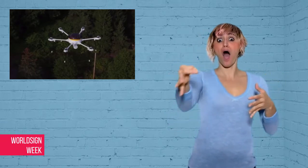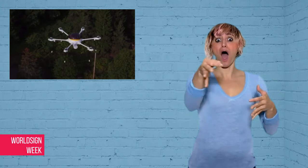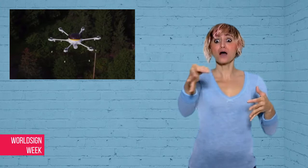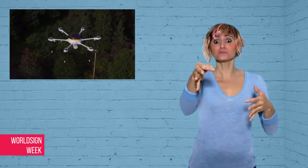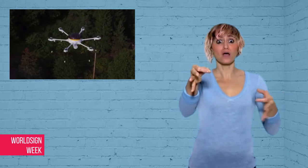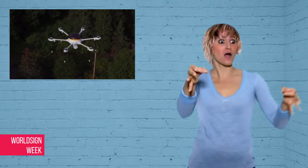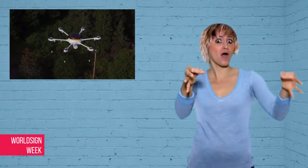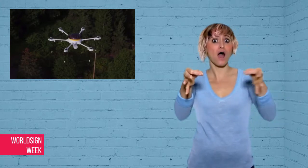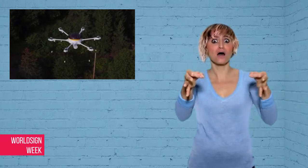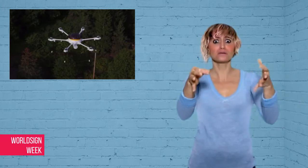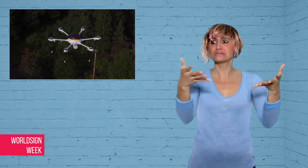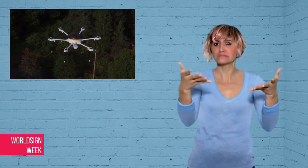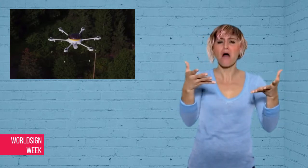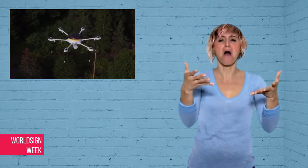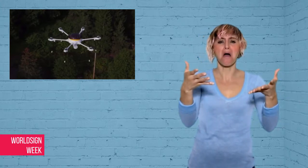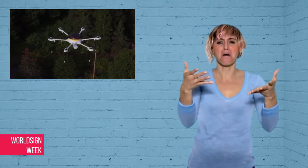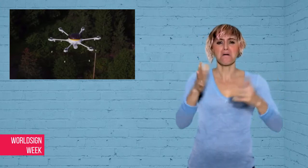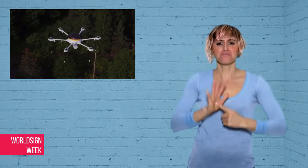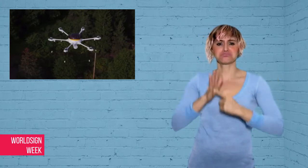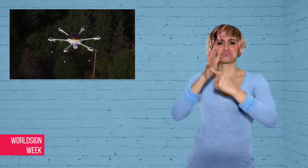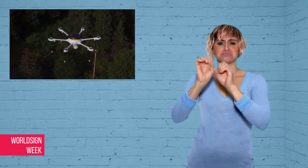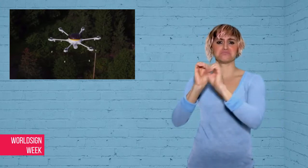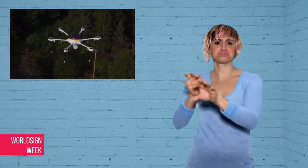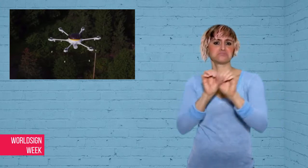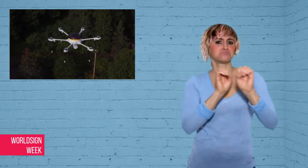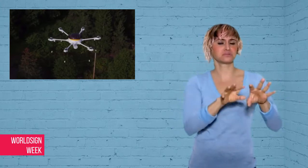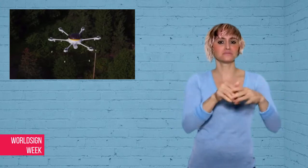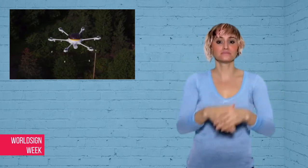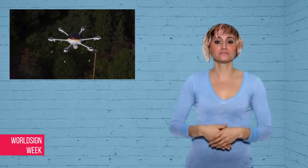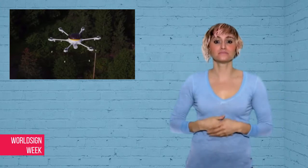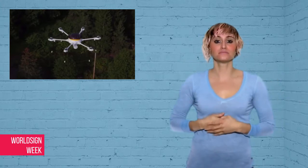locations and islands.